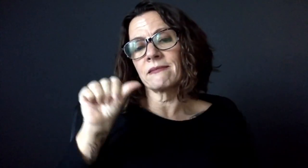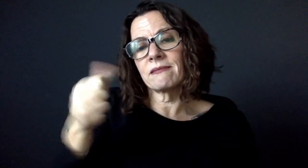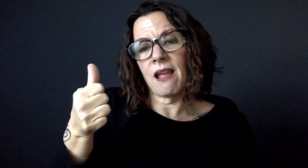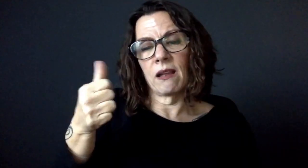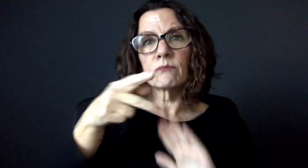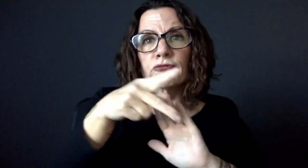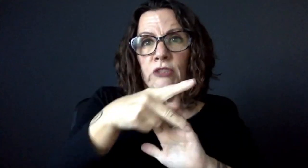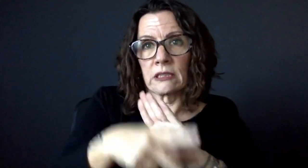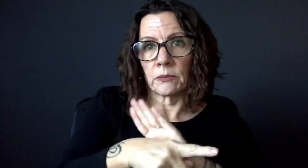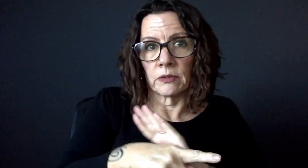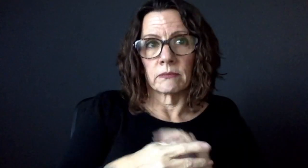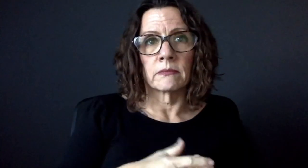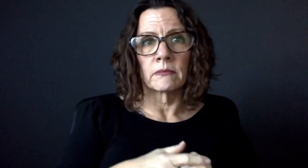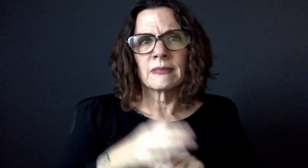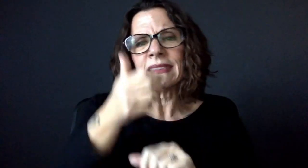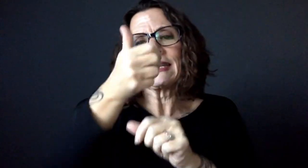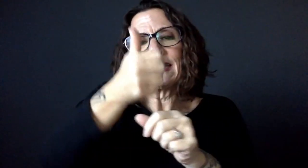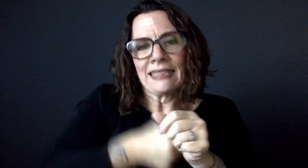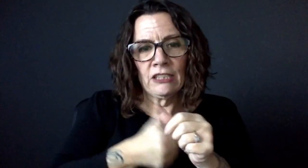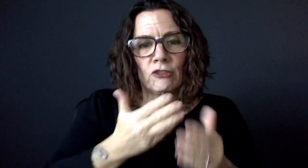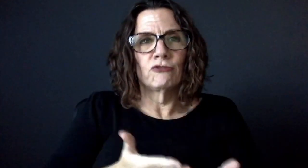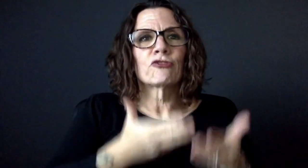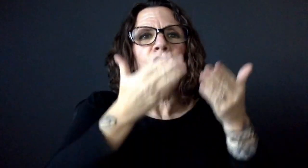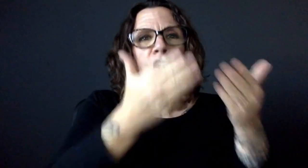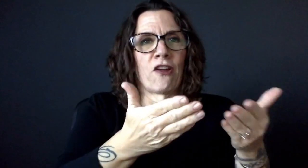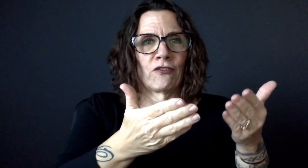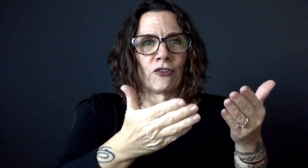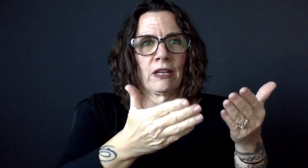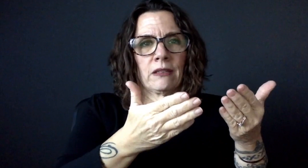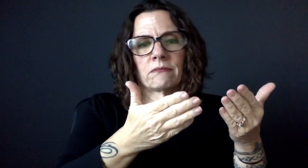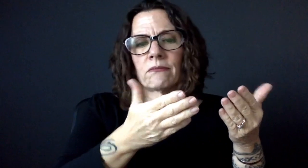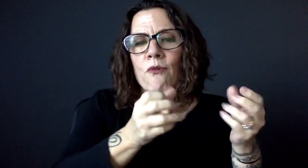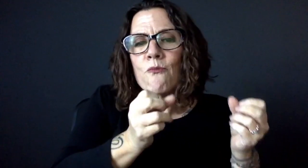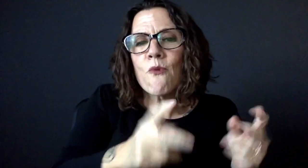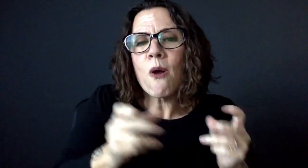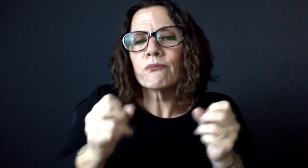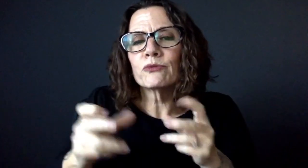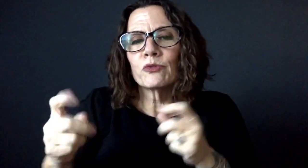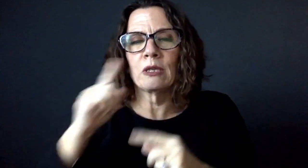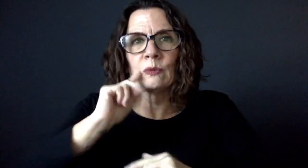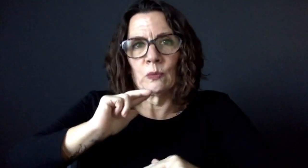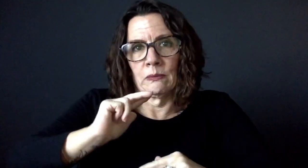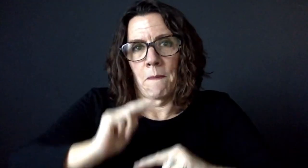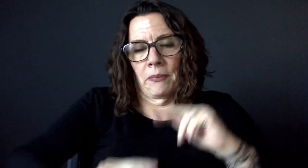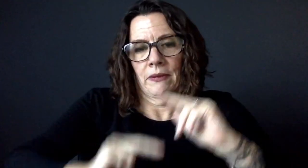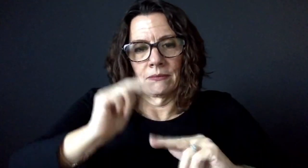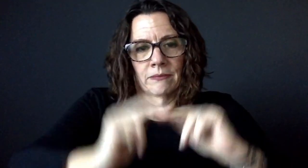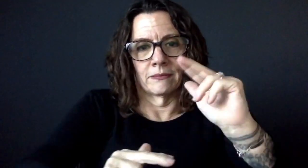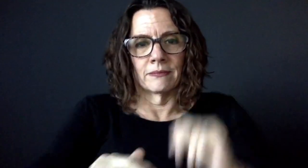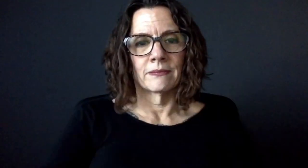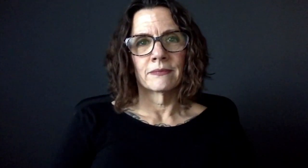has ten (10) principles, each offering new opportunities for movement builders: